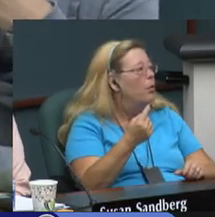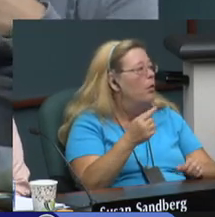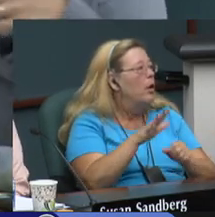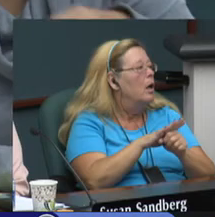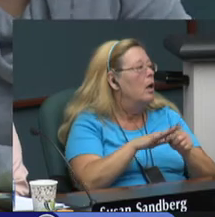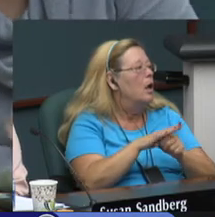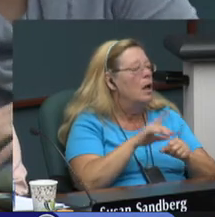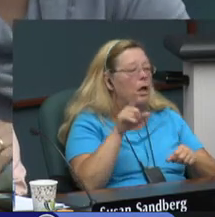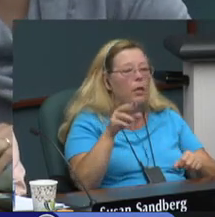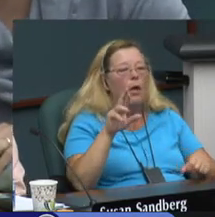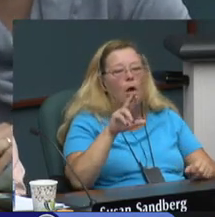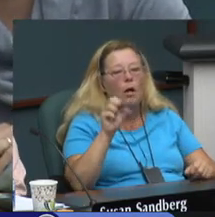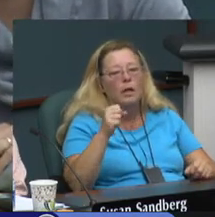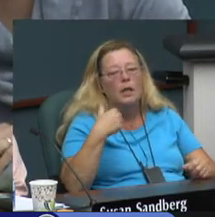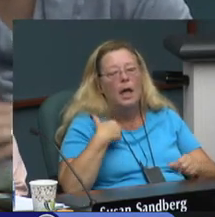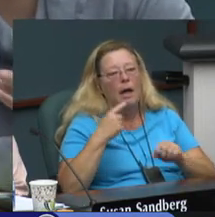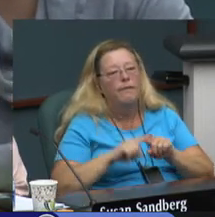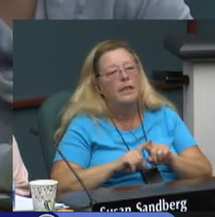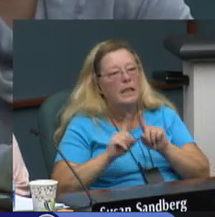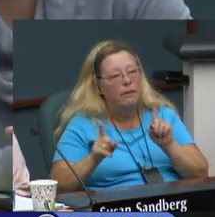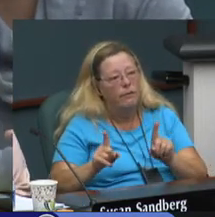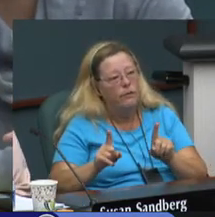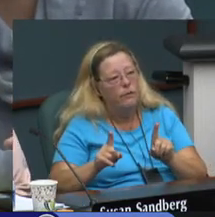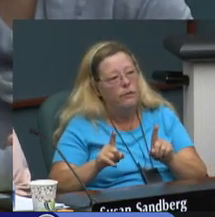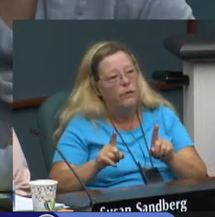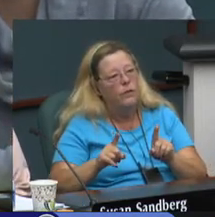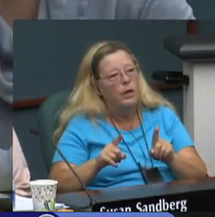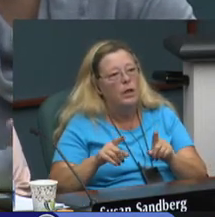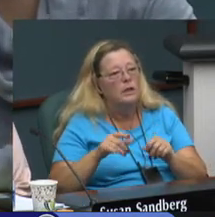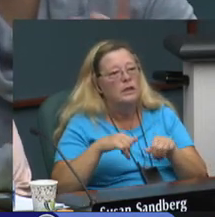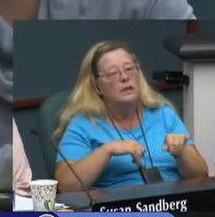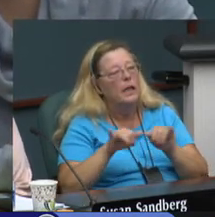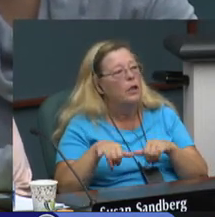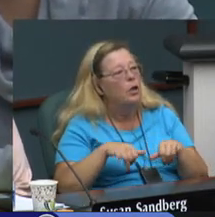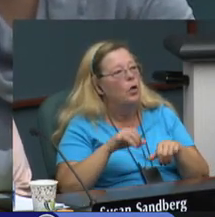RS has a different as a different standard so whenever the you do was